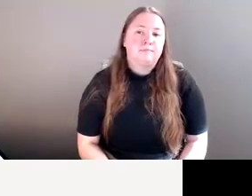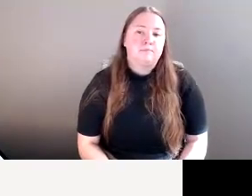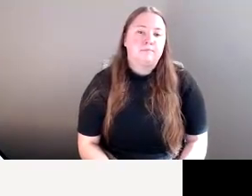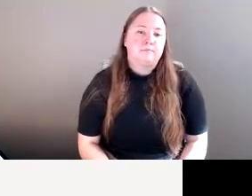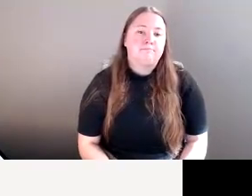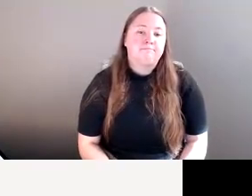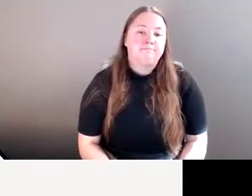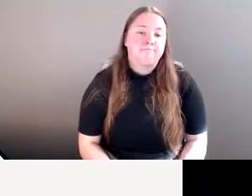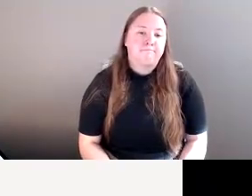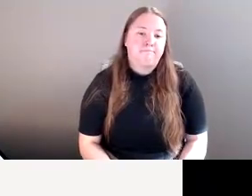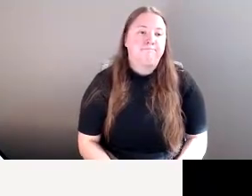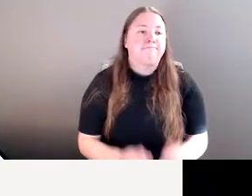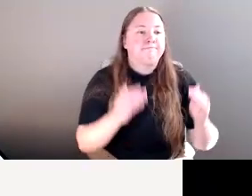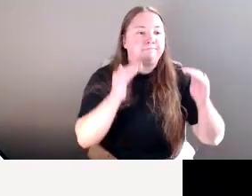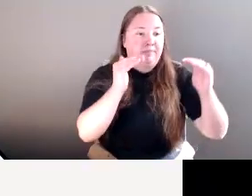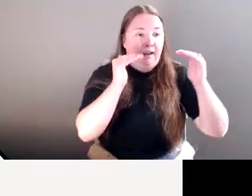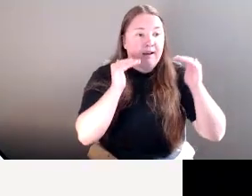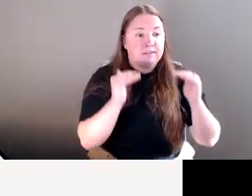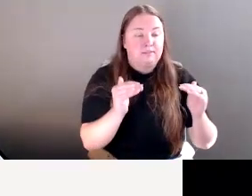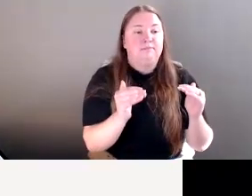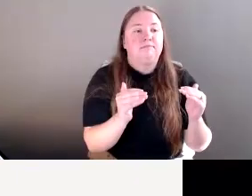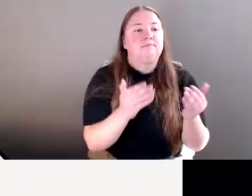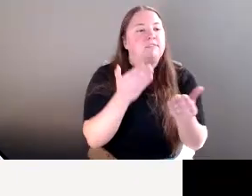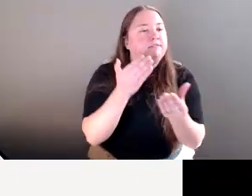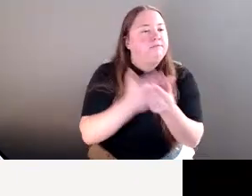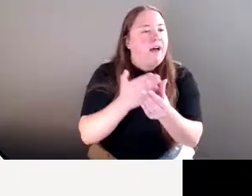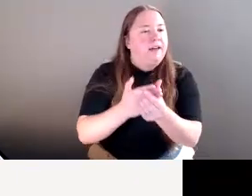All right. The next thing is files. So